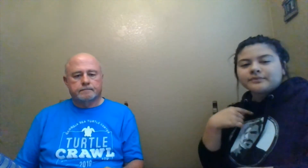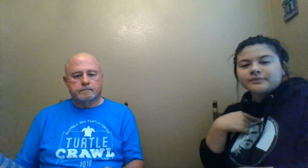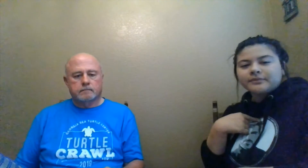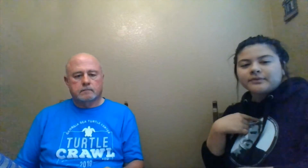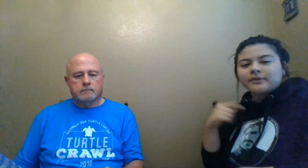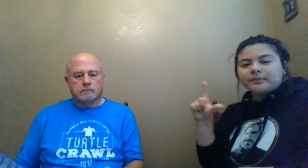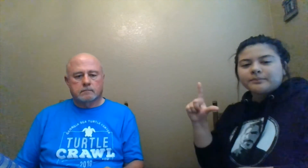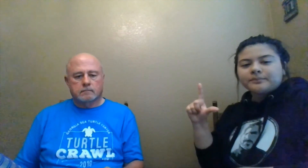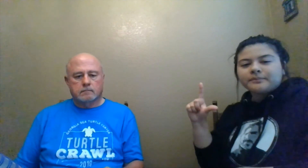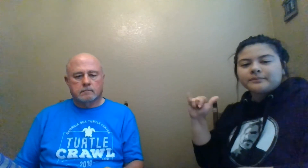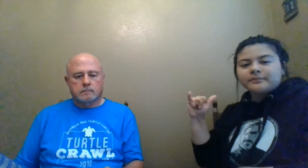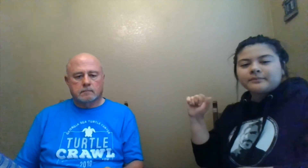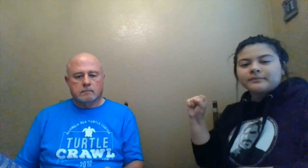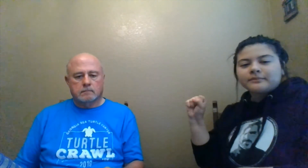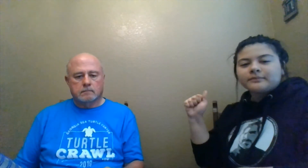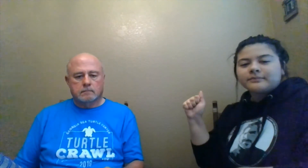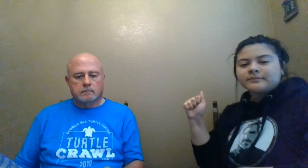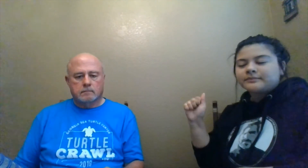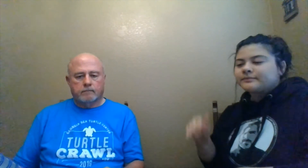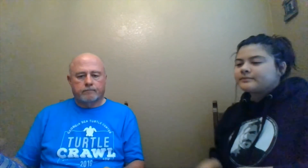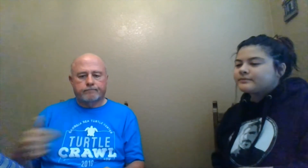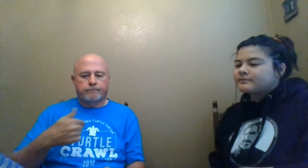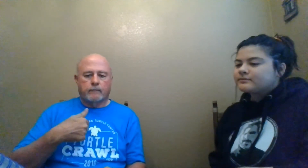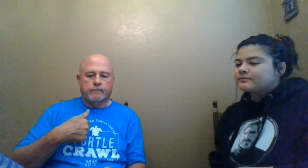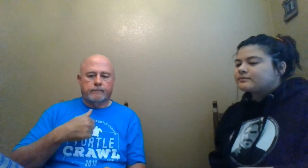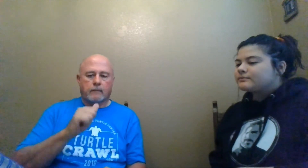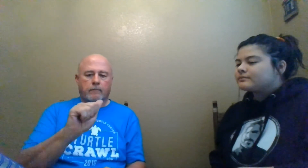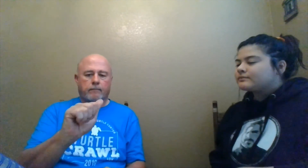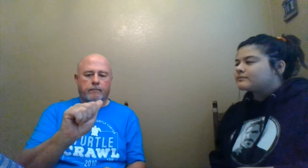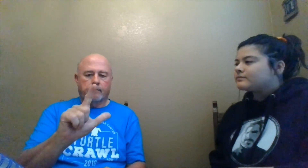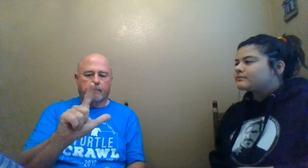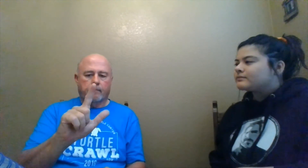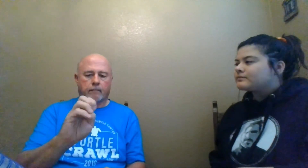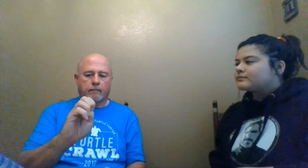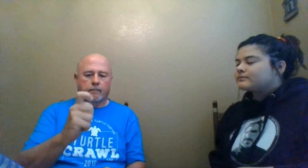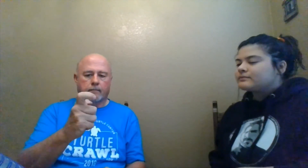I am Lisa I am Alex